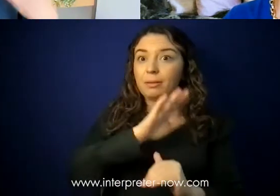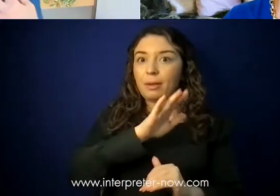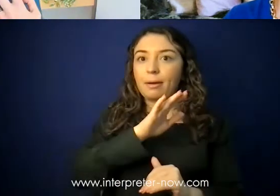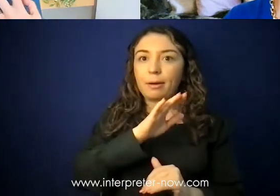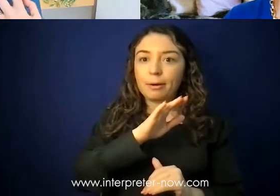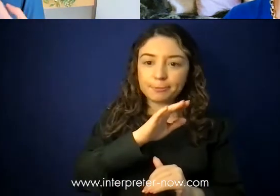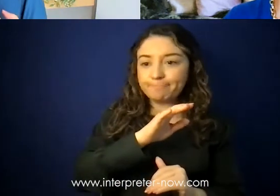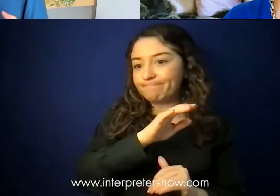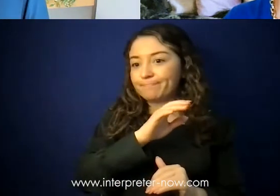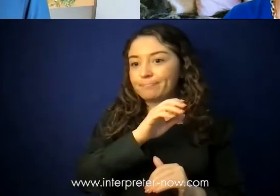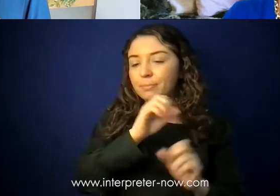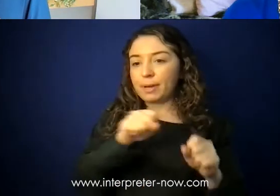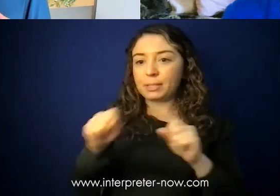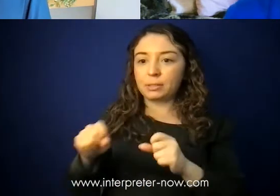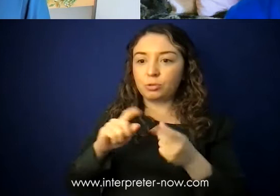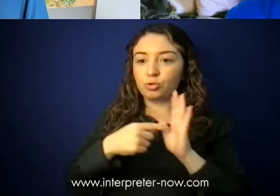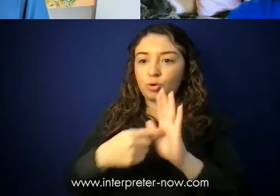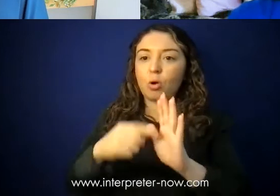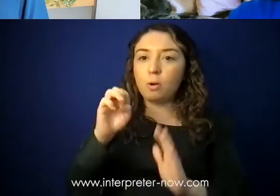because there's so much stress in their own lives.